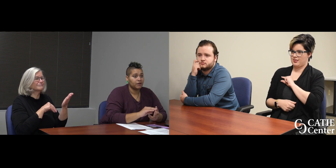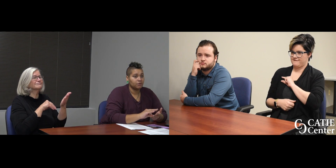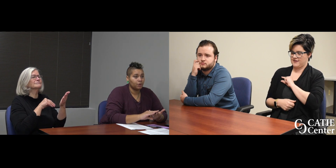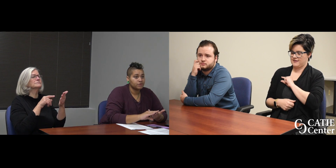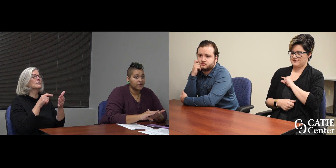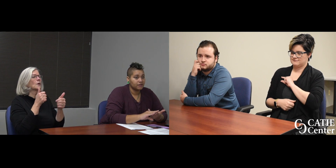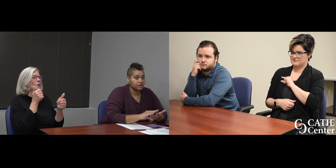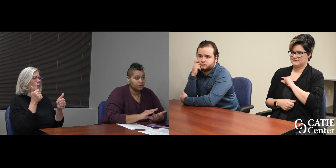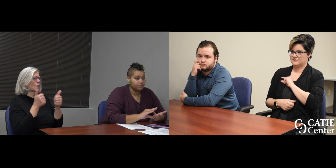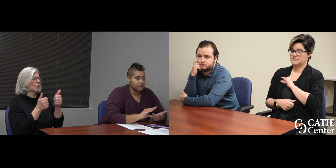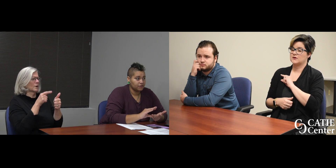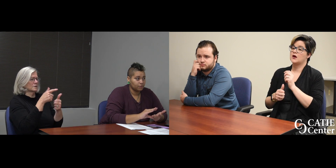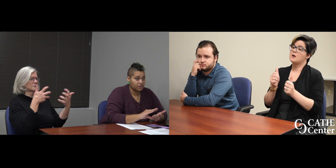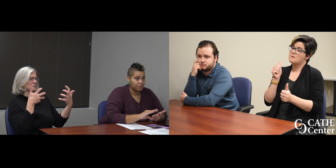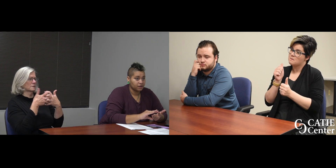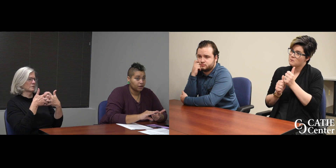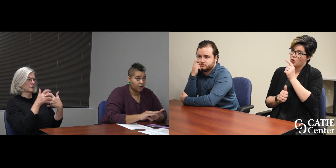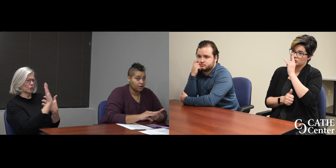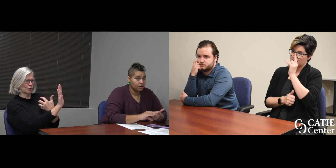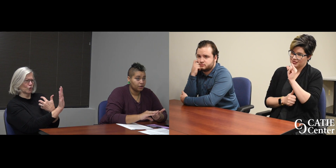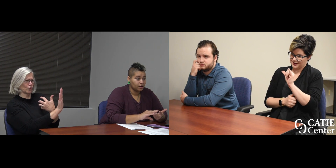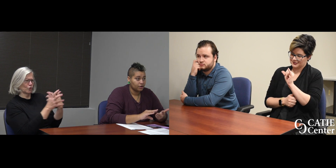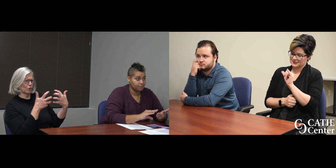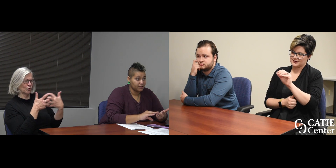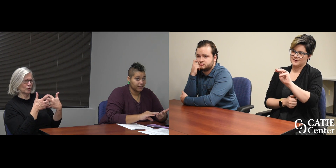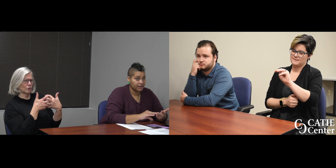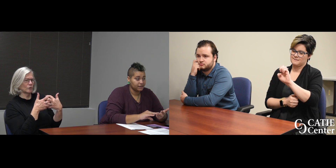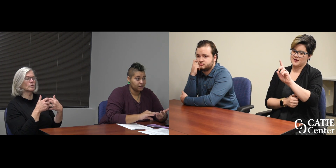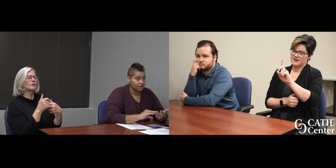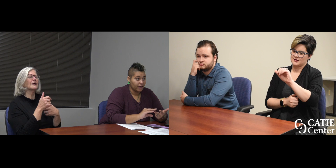but most likely, you would be either with Medica or Medicaid